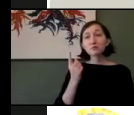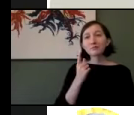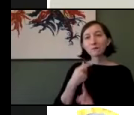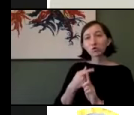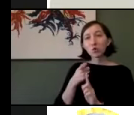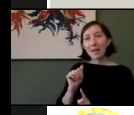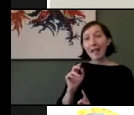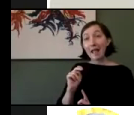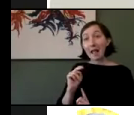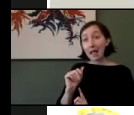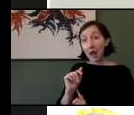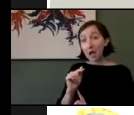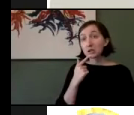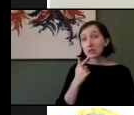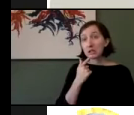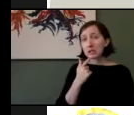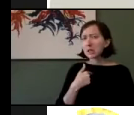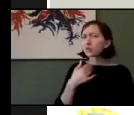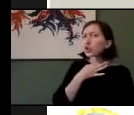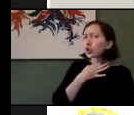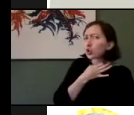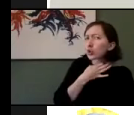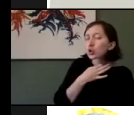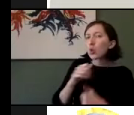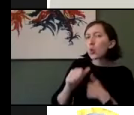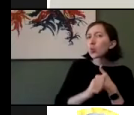who struggle to remove a mask consistently on a regular basis.